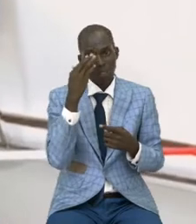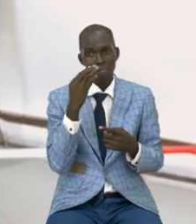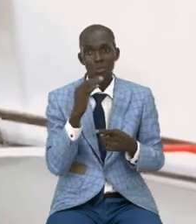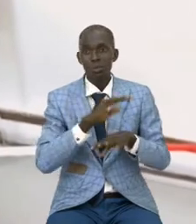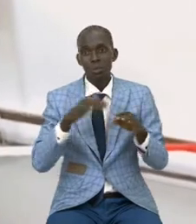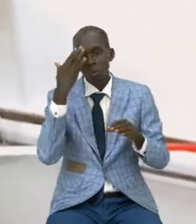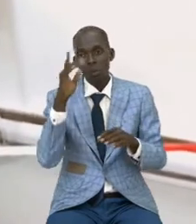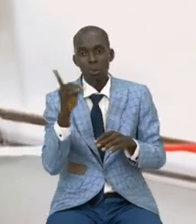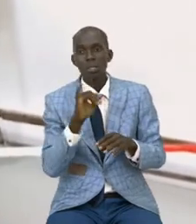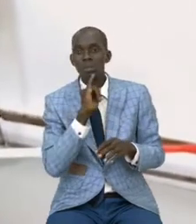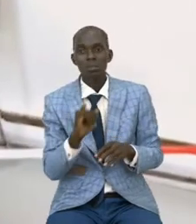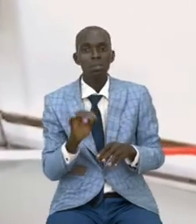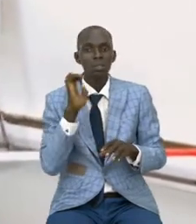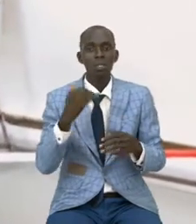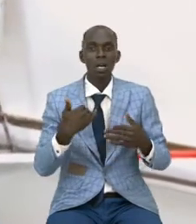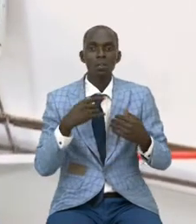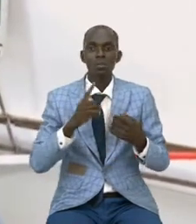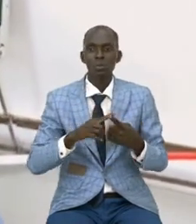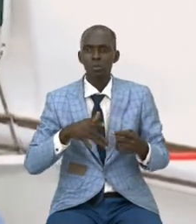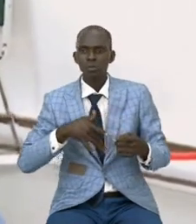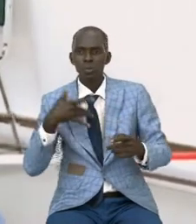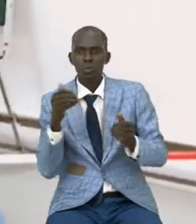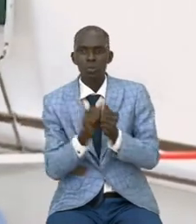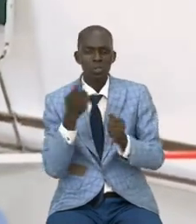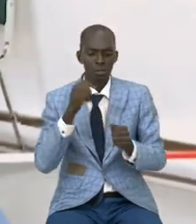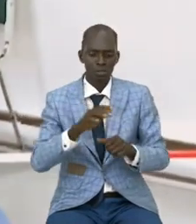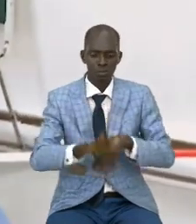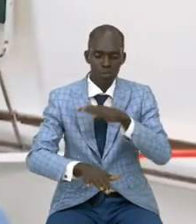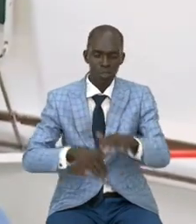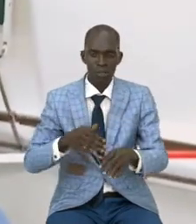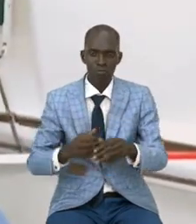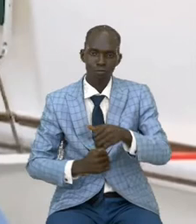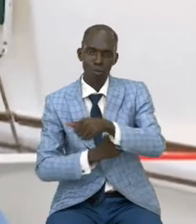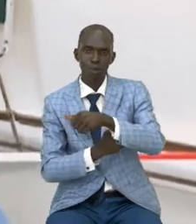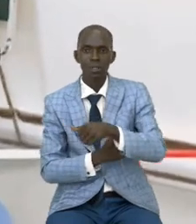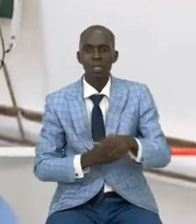he's saying he had to generate him with stumbling blowing the things and sometimes he would hurt